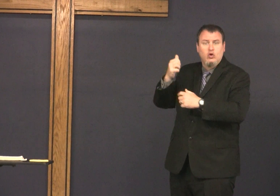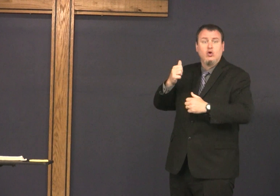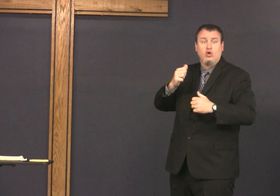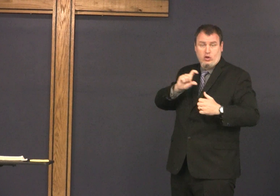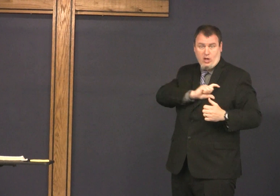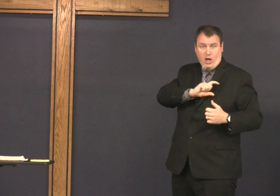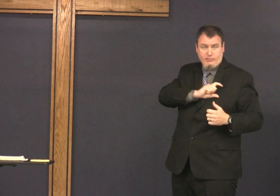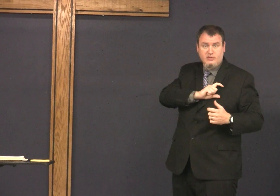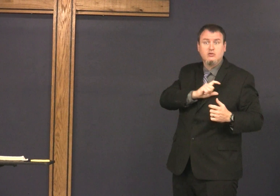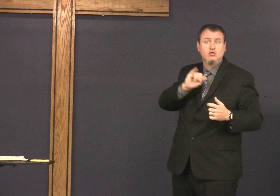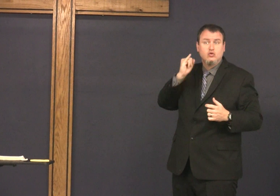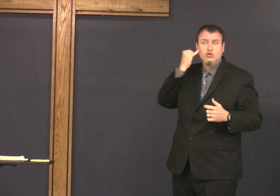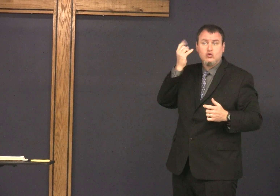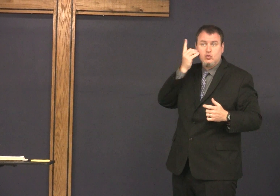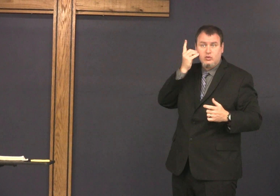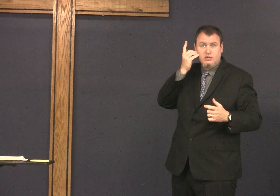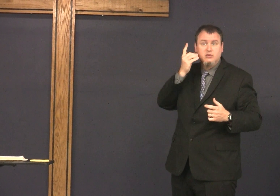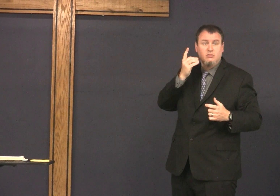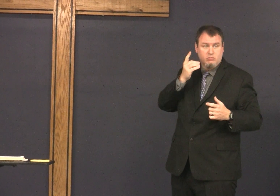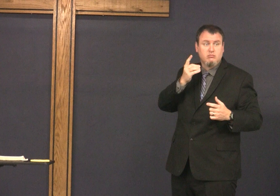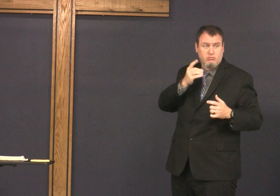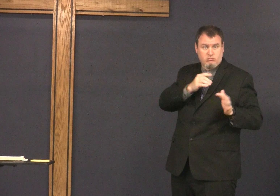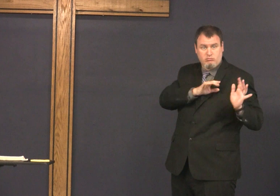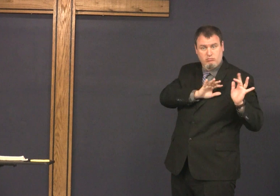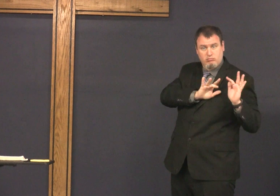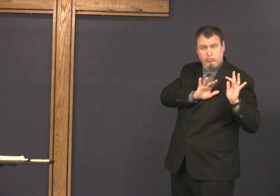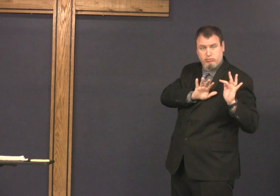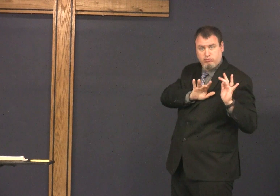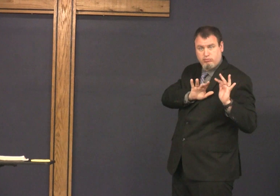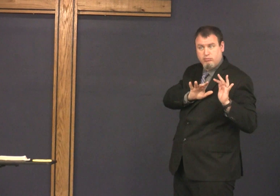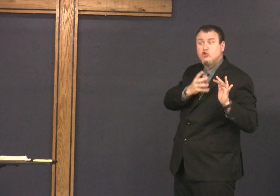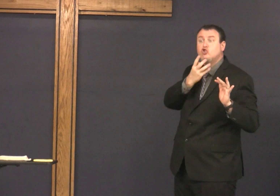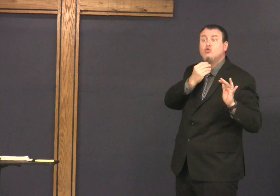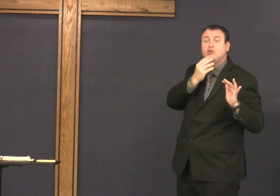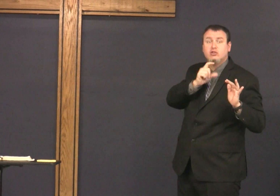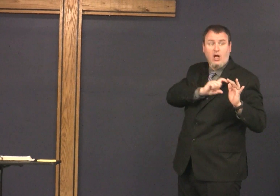you have to remember that all these people are Judas and the police are